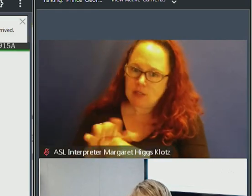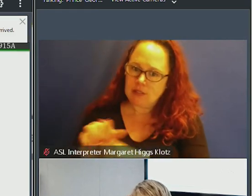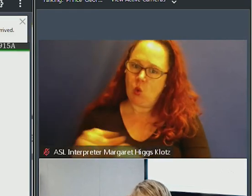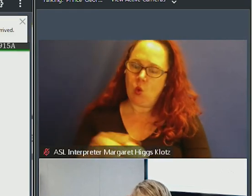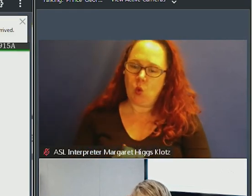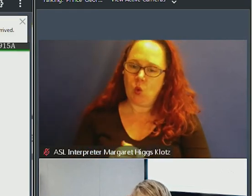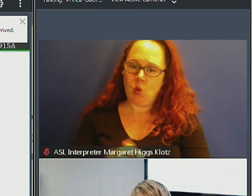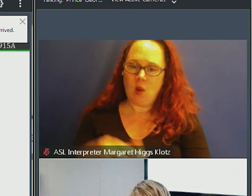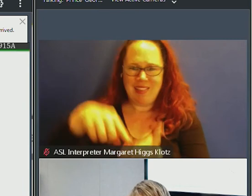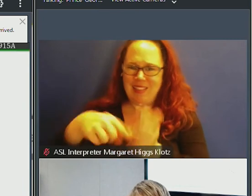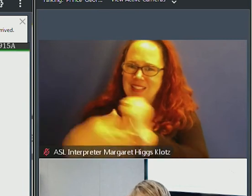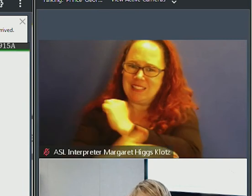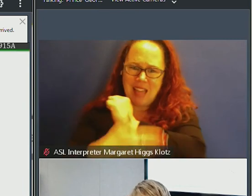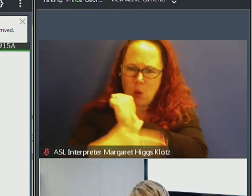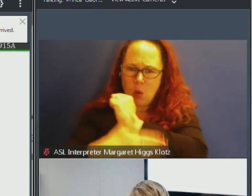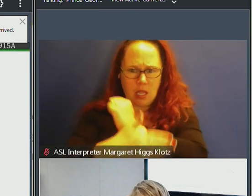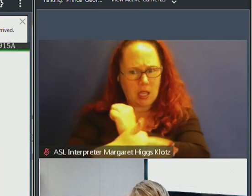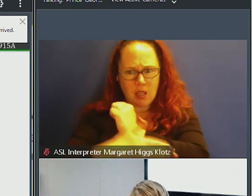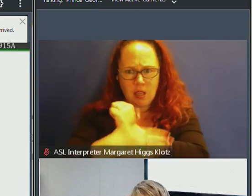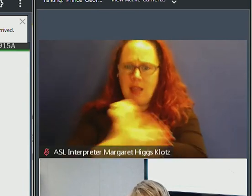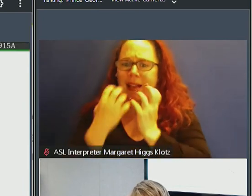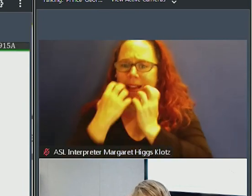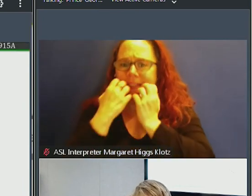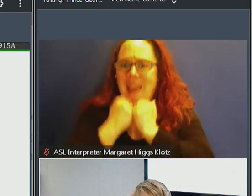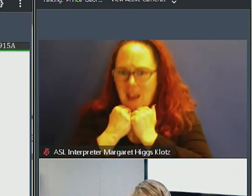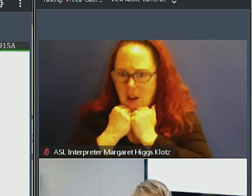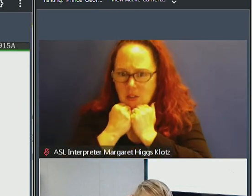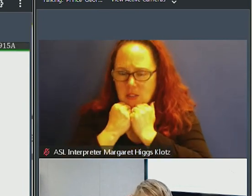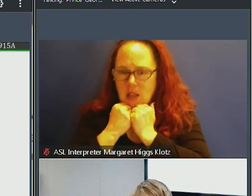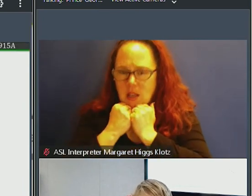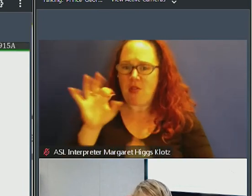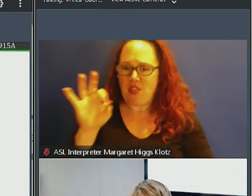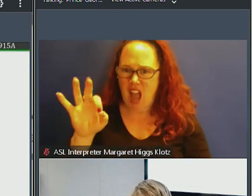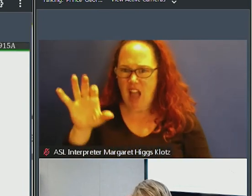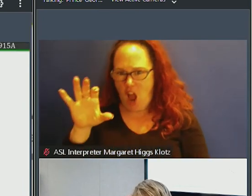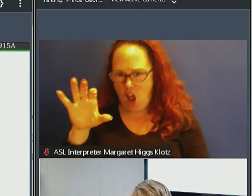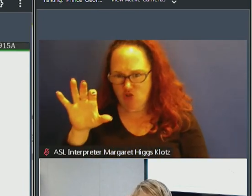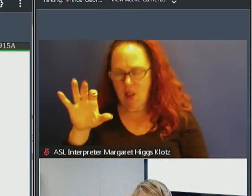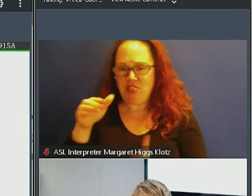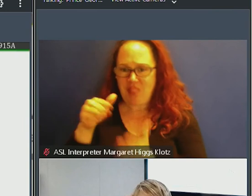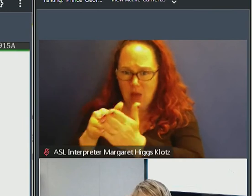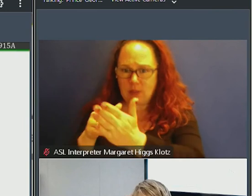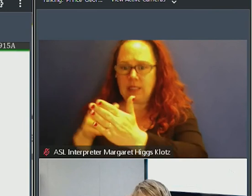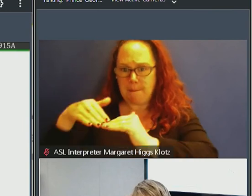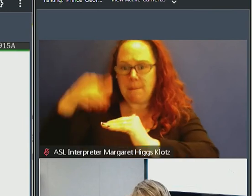everyone in this County cares about the 900,000 plus residents of this County. This County executive cares.